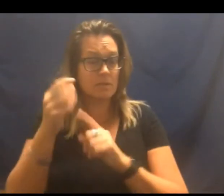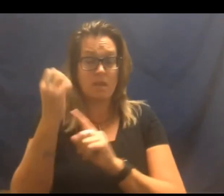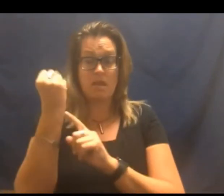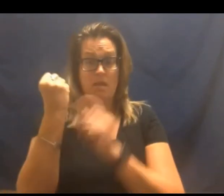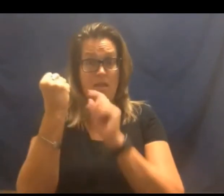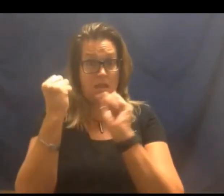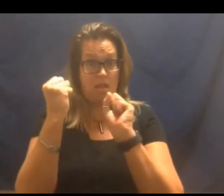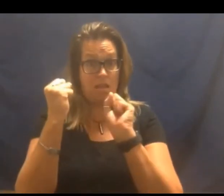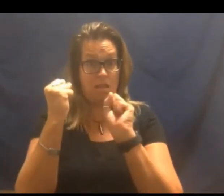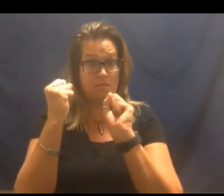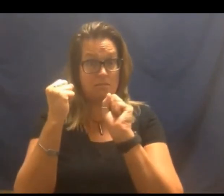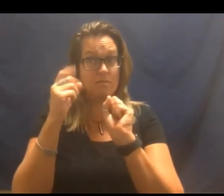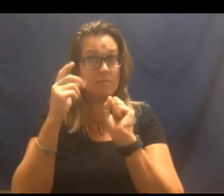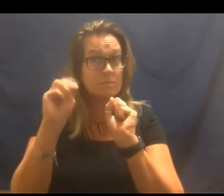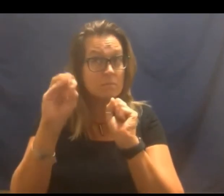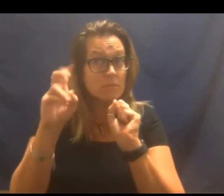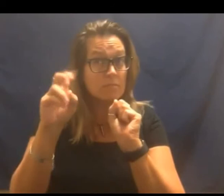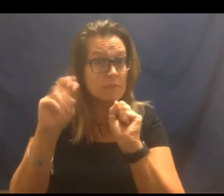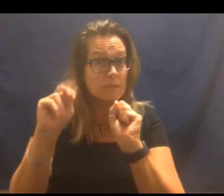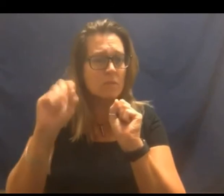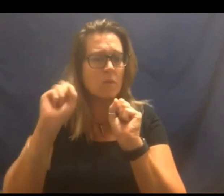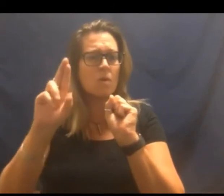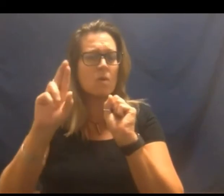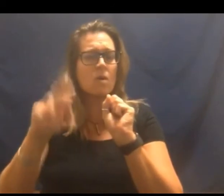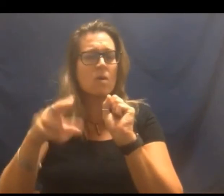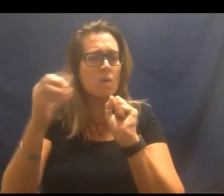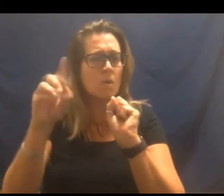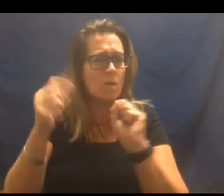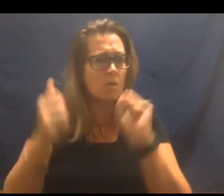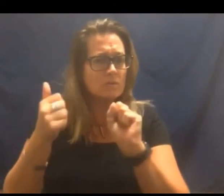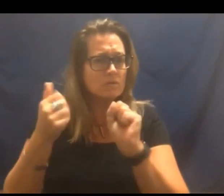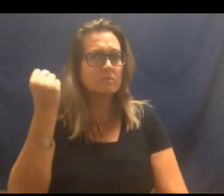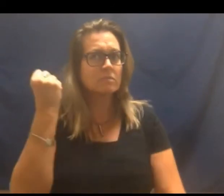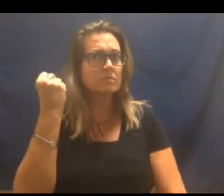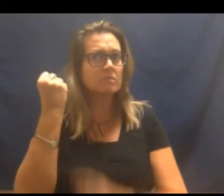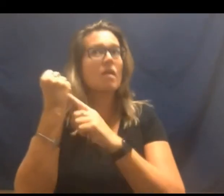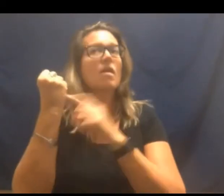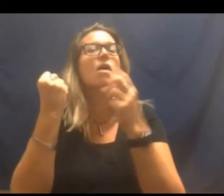would write all capital letters and looking at this you can see why they're